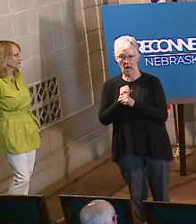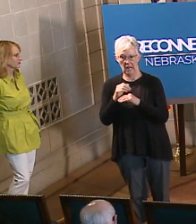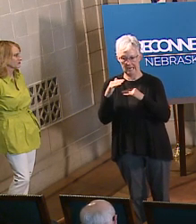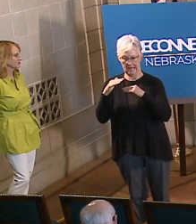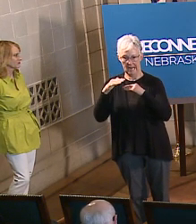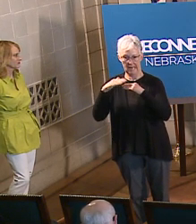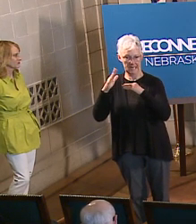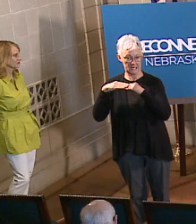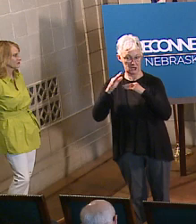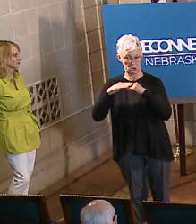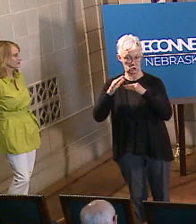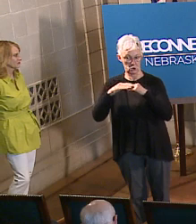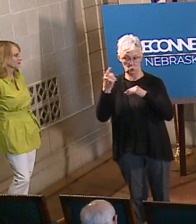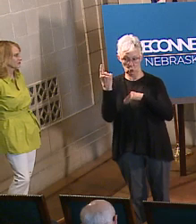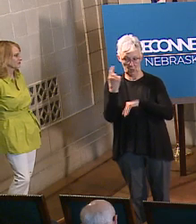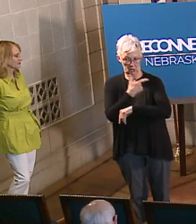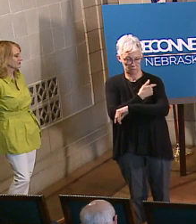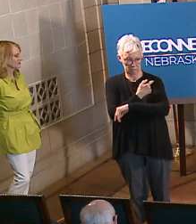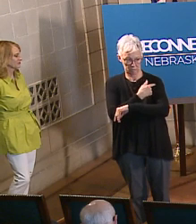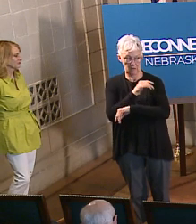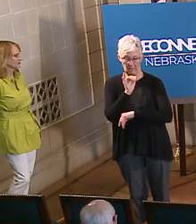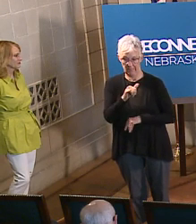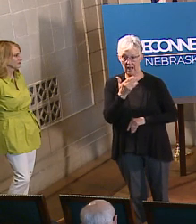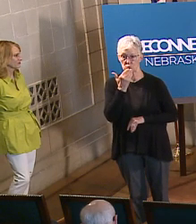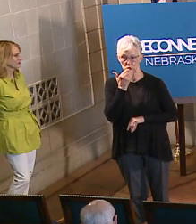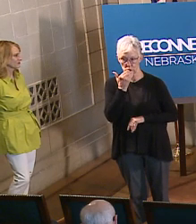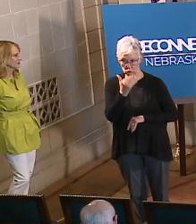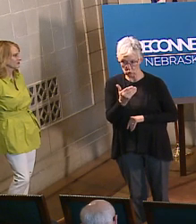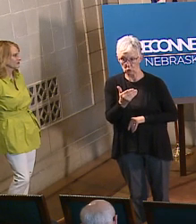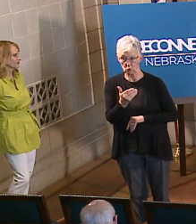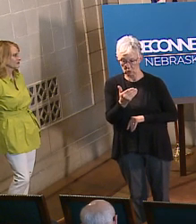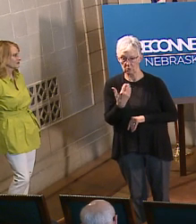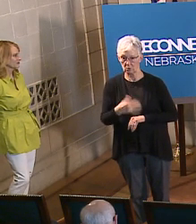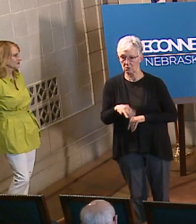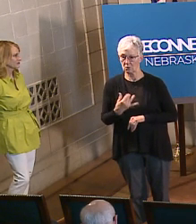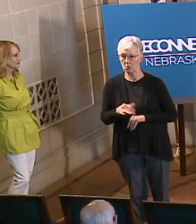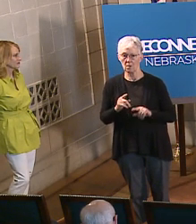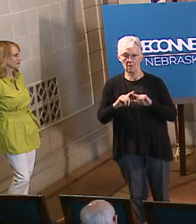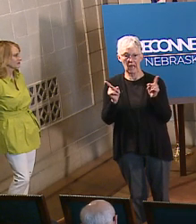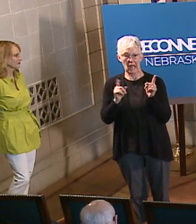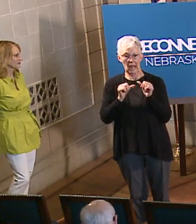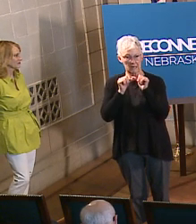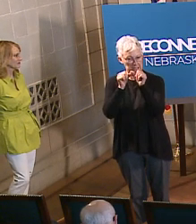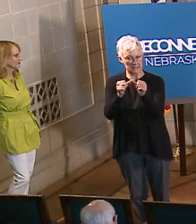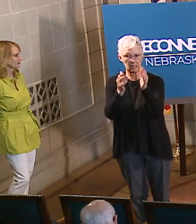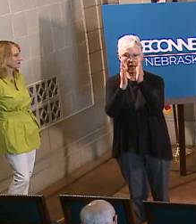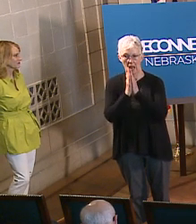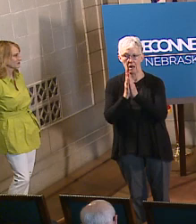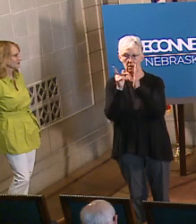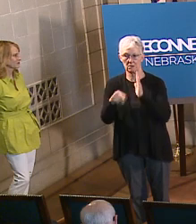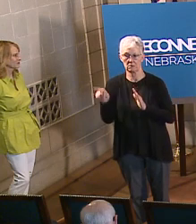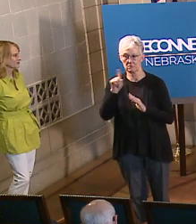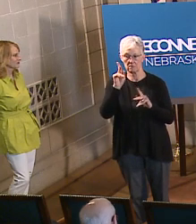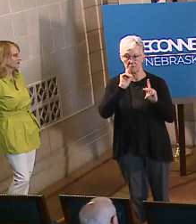975,000 NEBRASKANS, OVER 975,000 NEBRASKANS HAVE RECEIVED AT